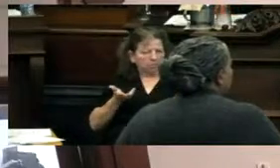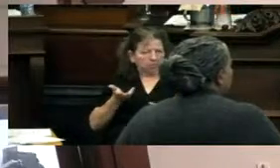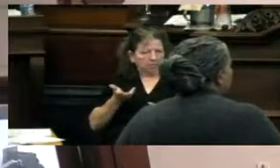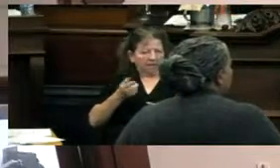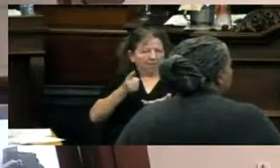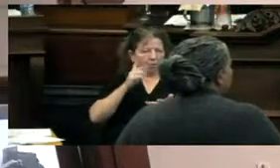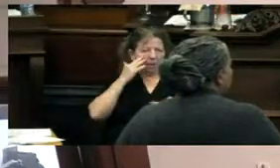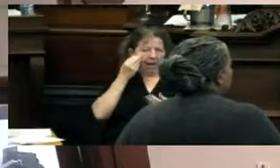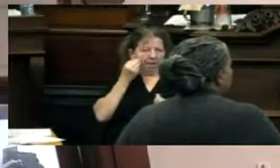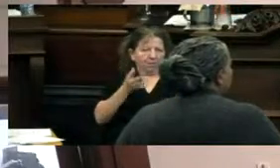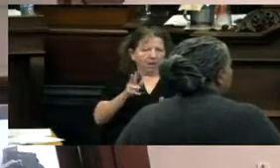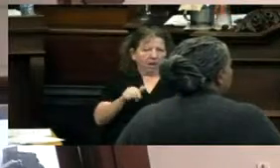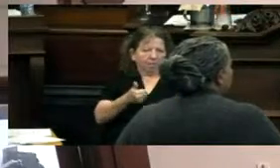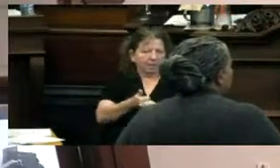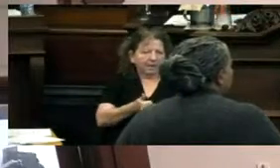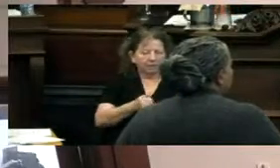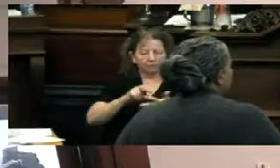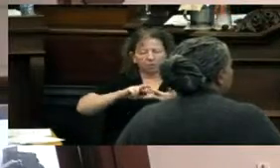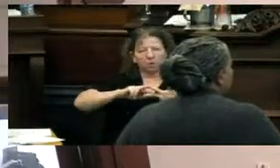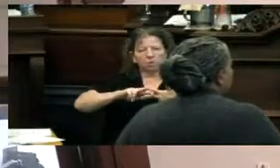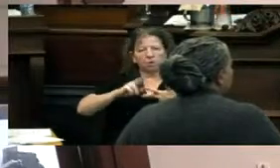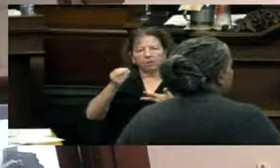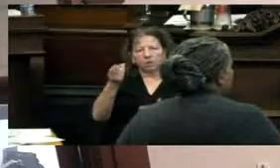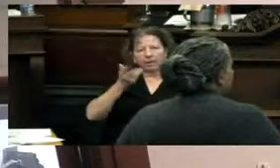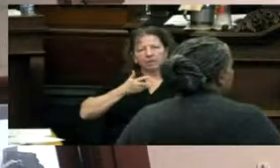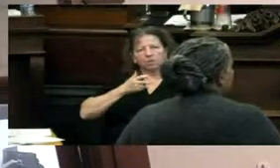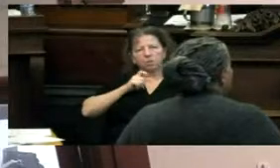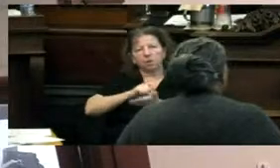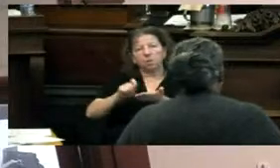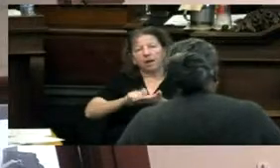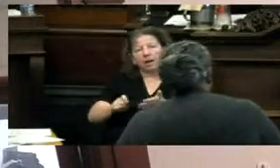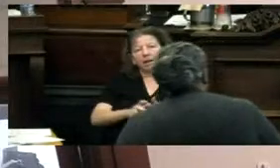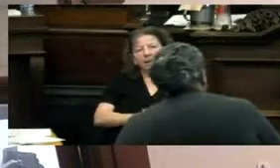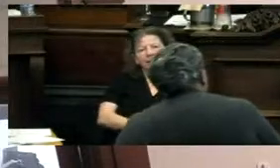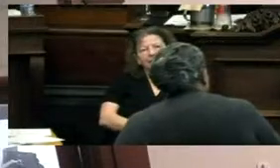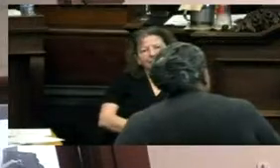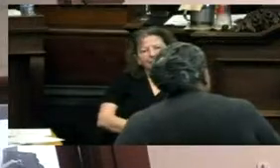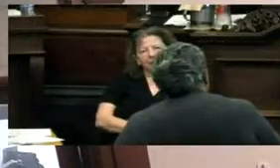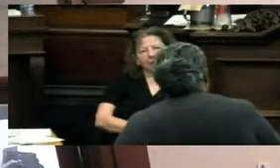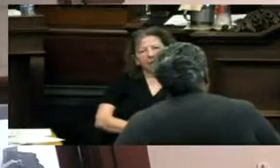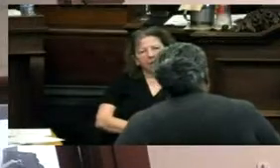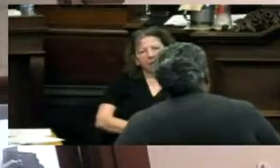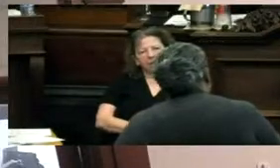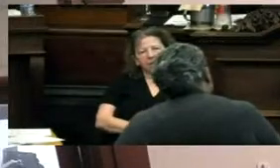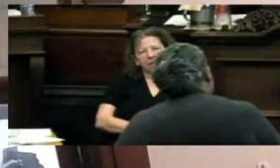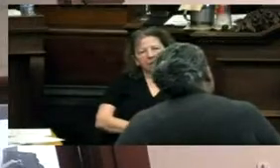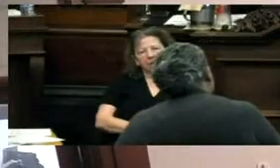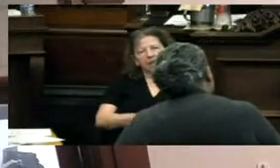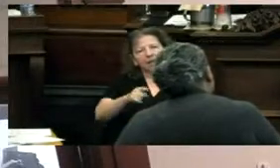just wondered if that was an oversight or if you do have any